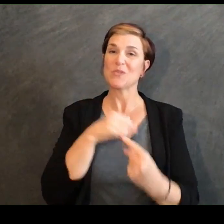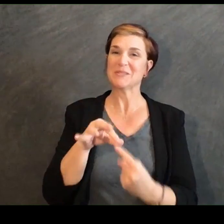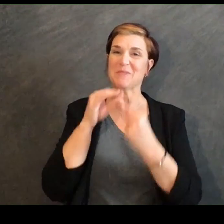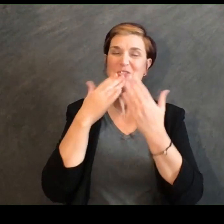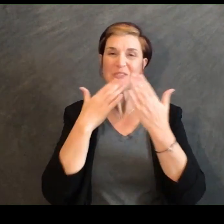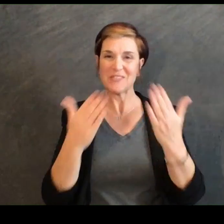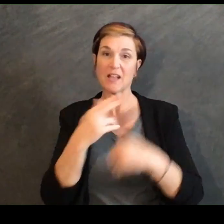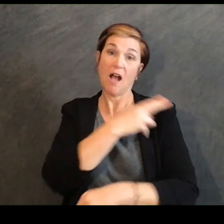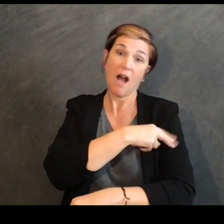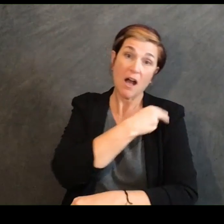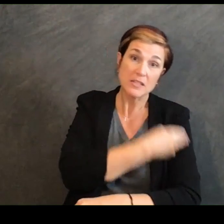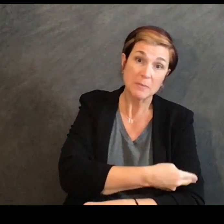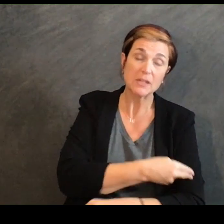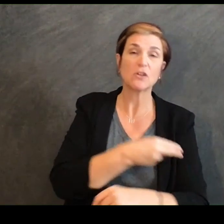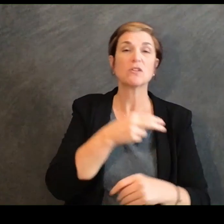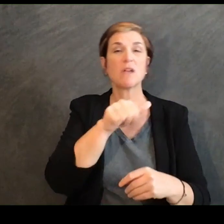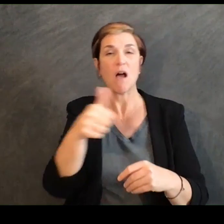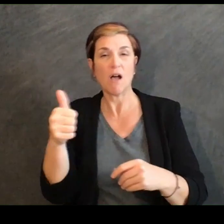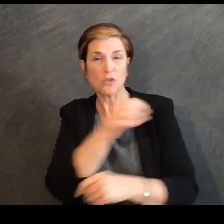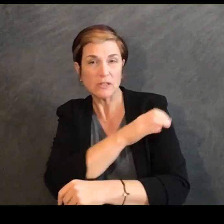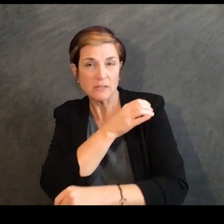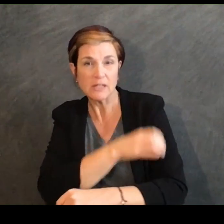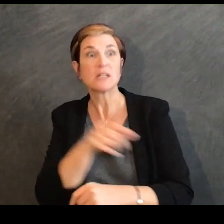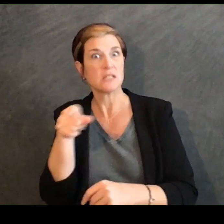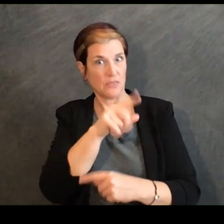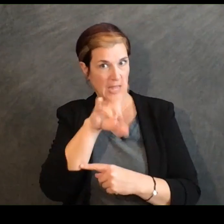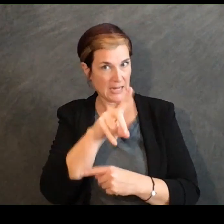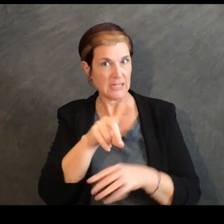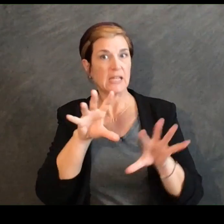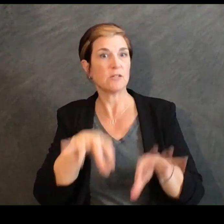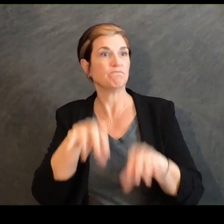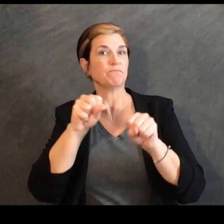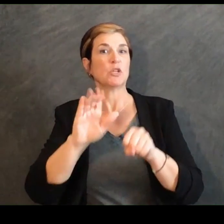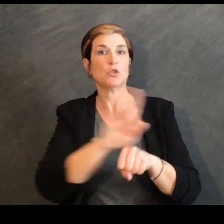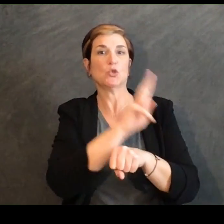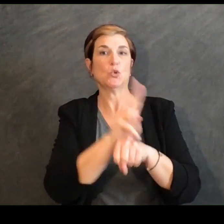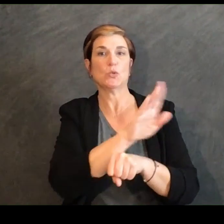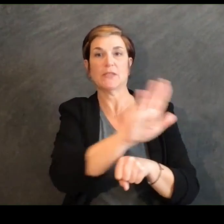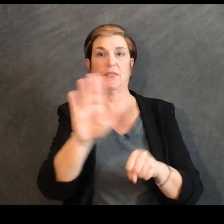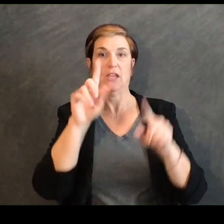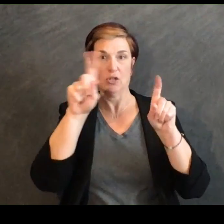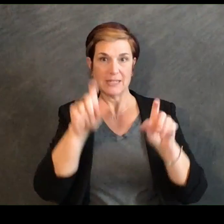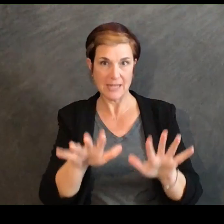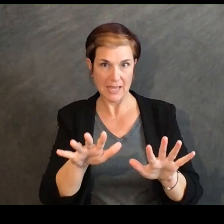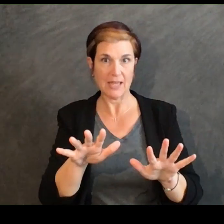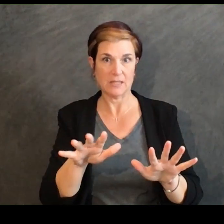developed their own quality tests made available by new new FDA guidance this